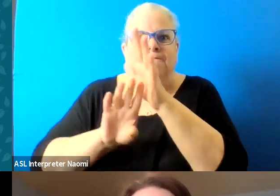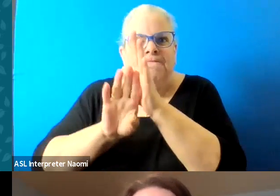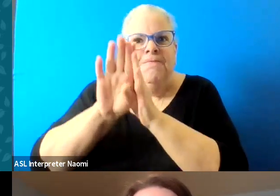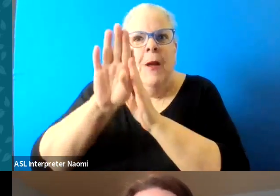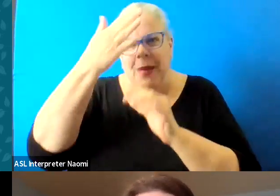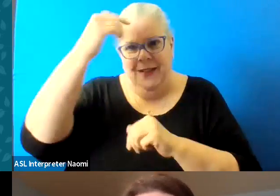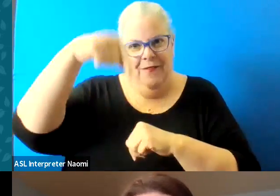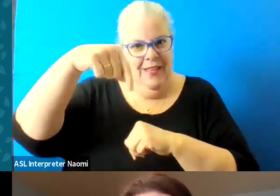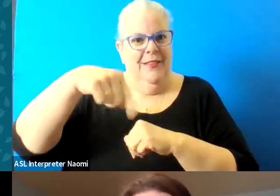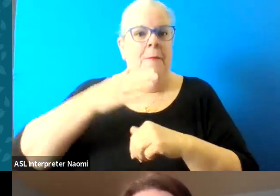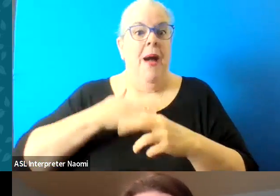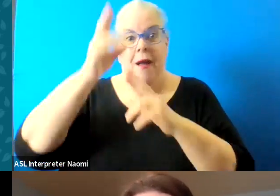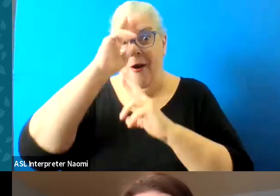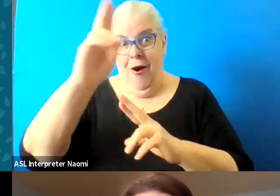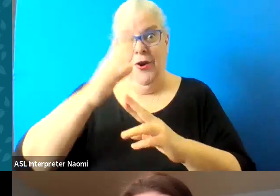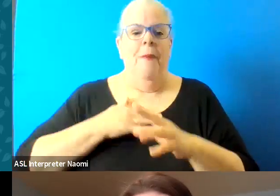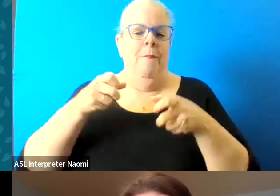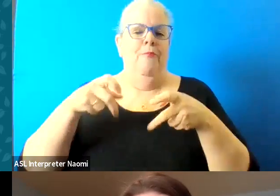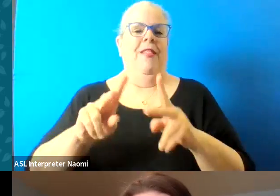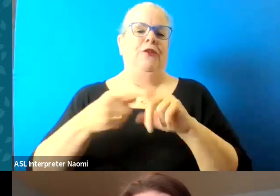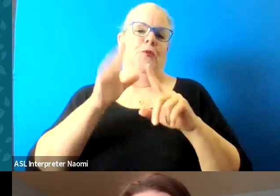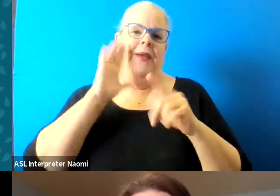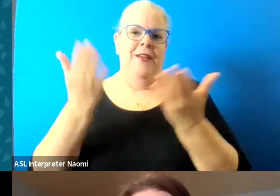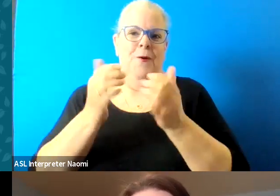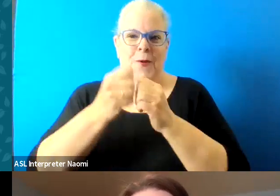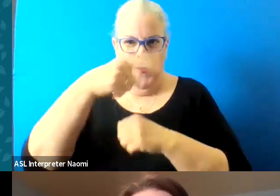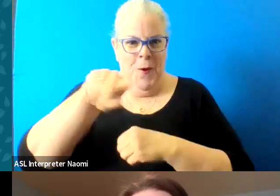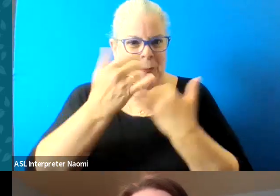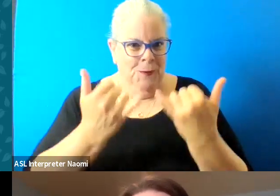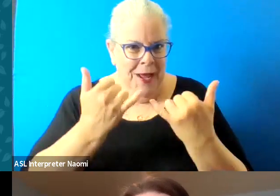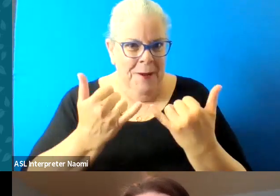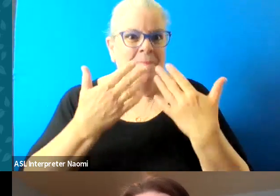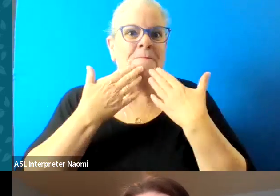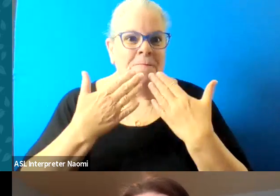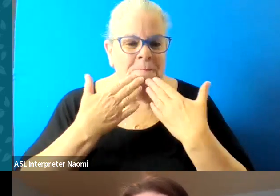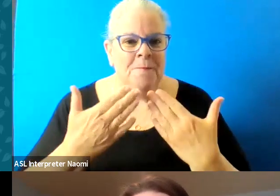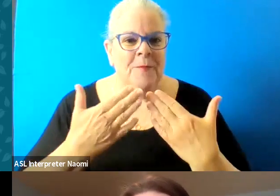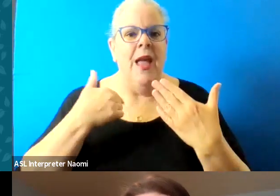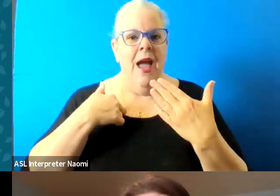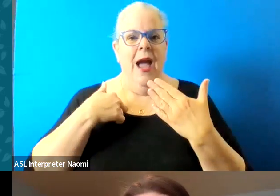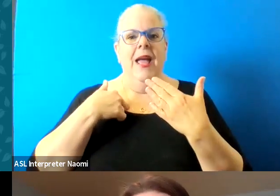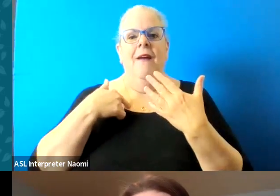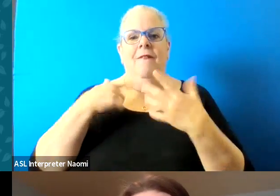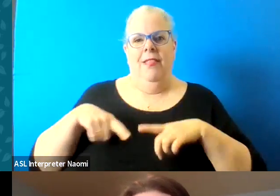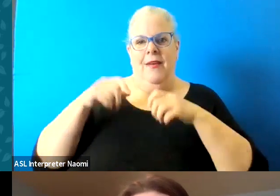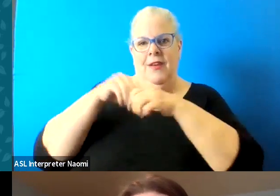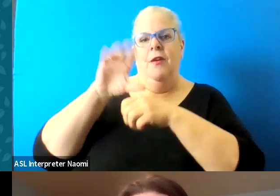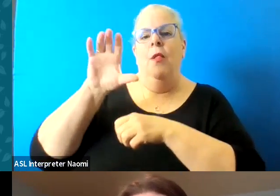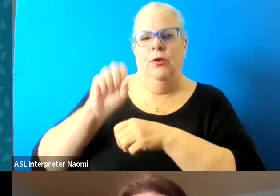So it is my honor and my privilege to be here with you guys. I've been a resident of Colorado Springs